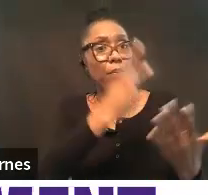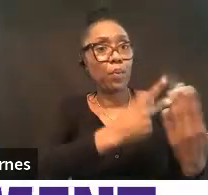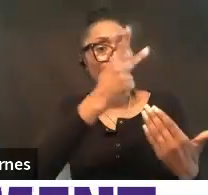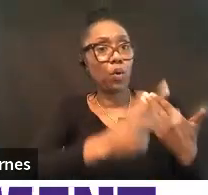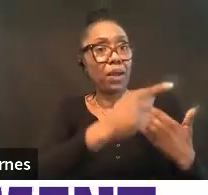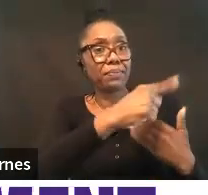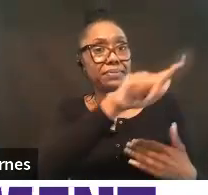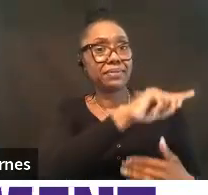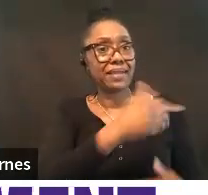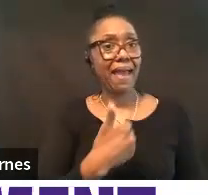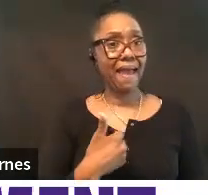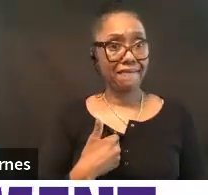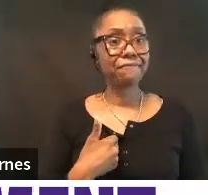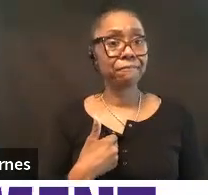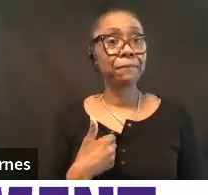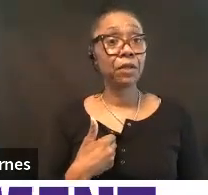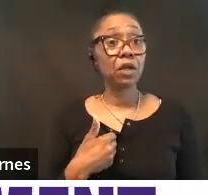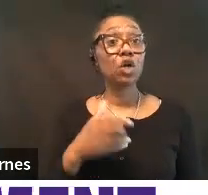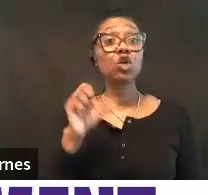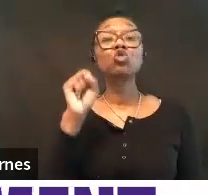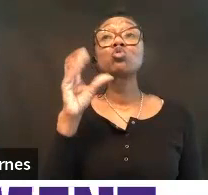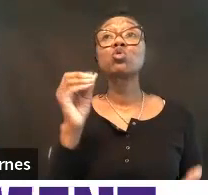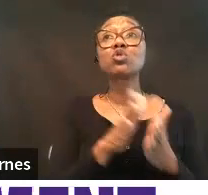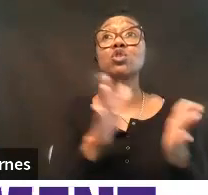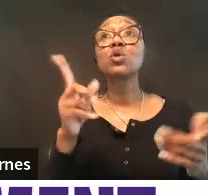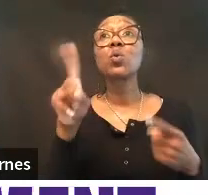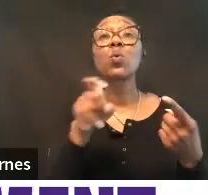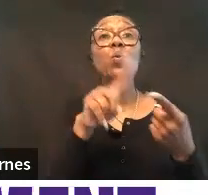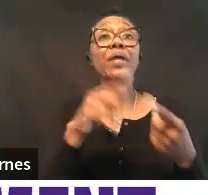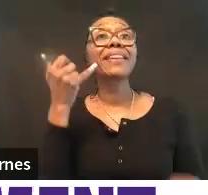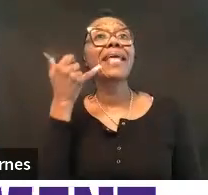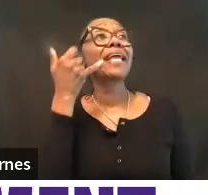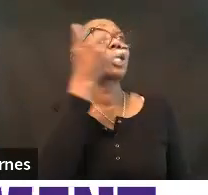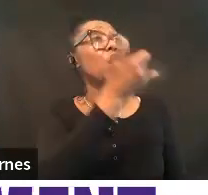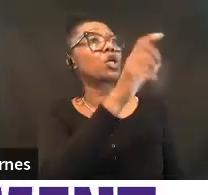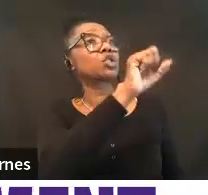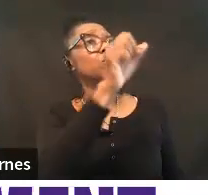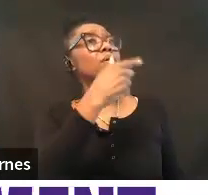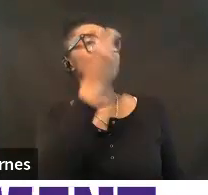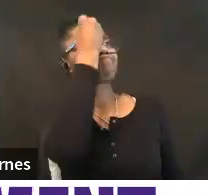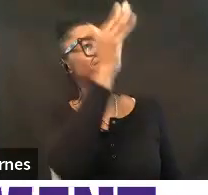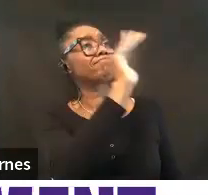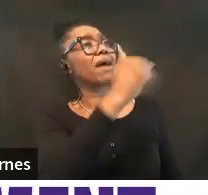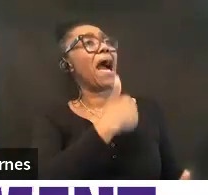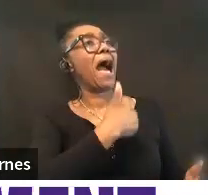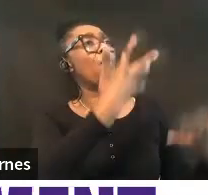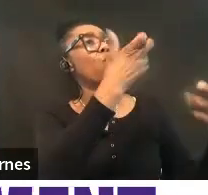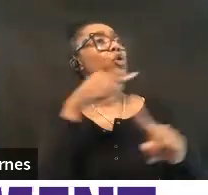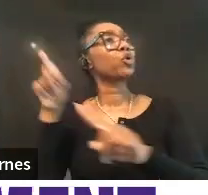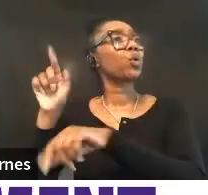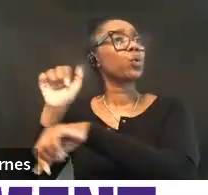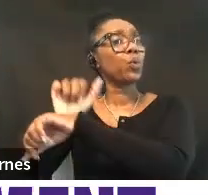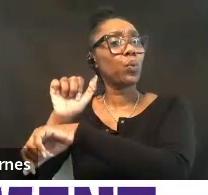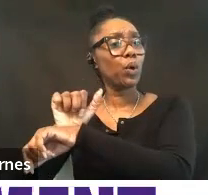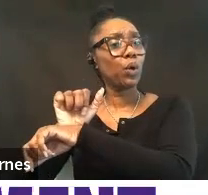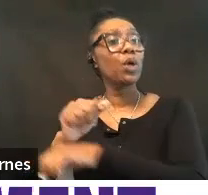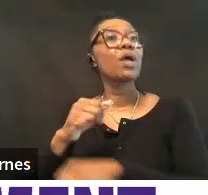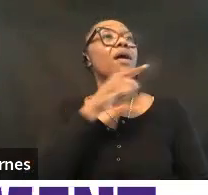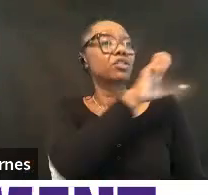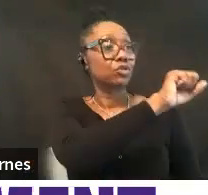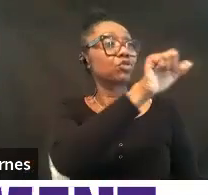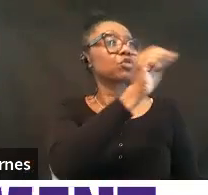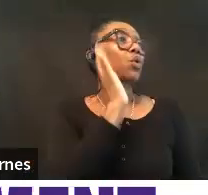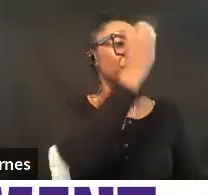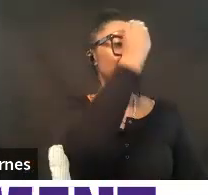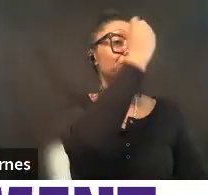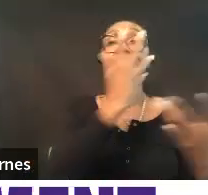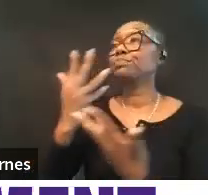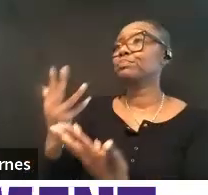Generally when they call Social Security about wanting to go to work, Social Security will refer again to the WIPA that is in that particular state.